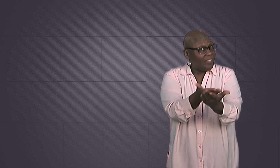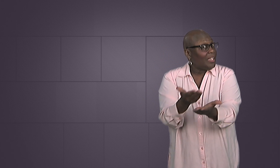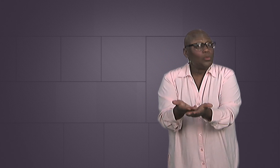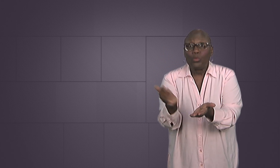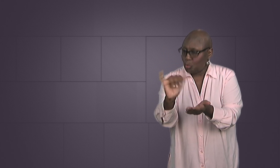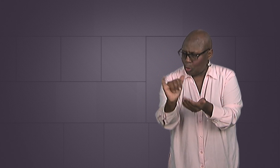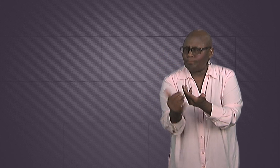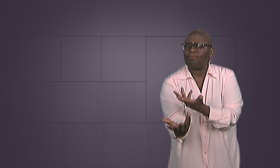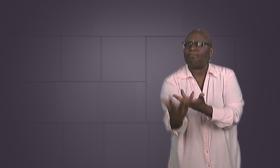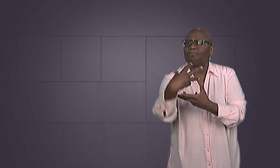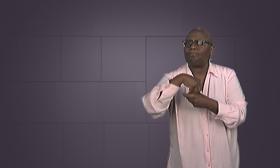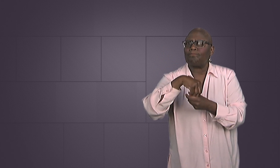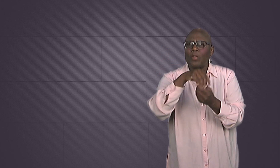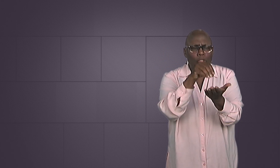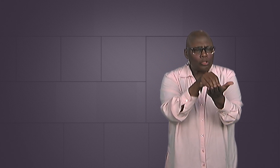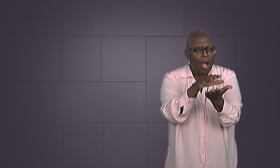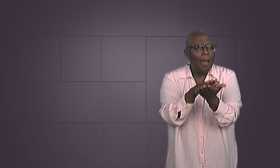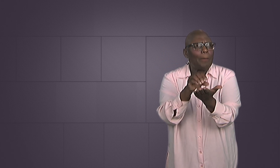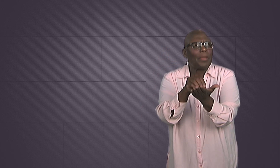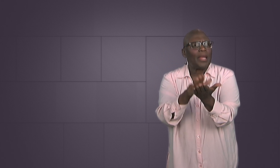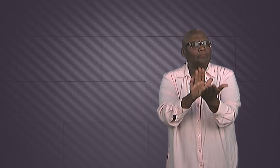Evidence also includes documentation of practitioner